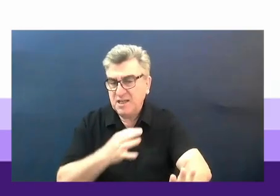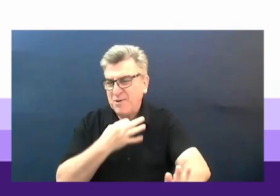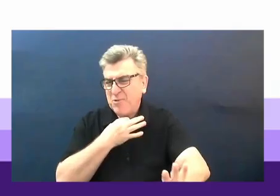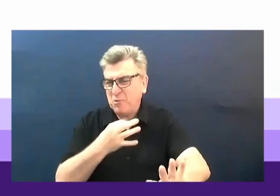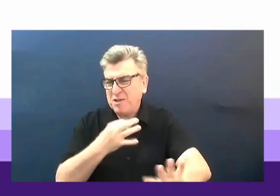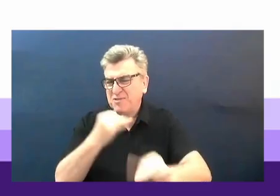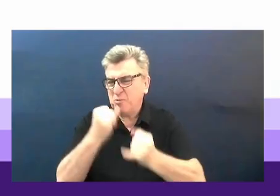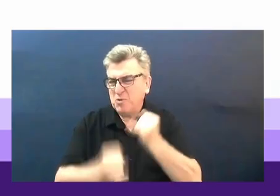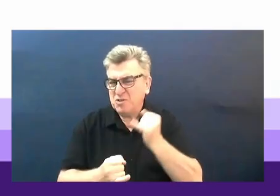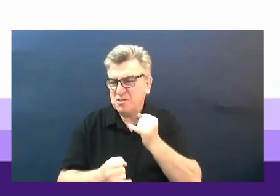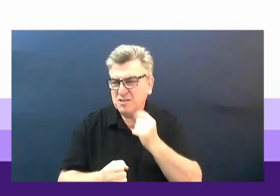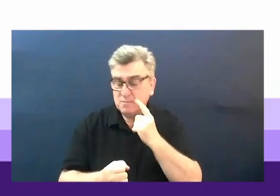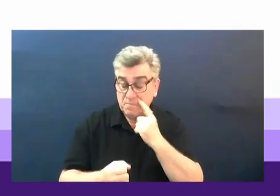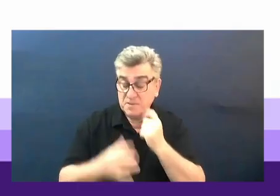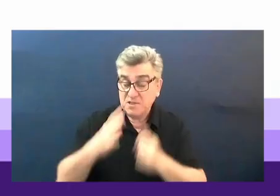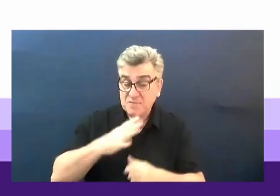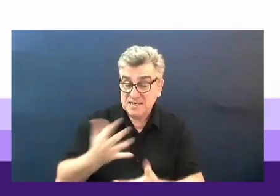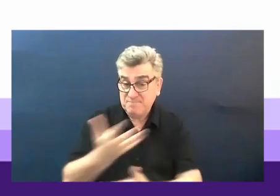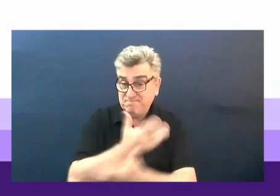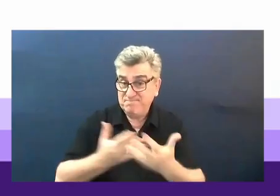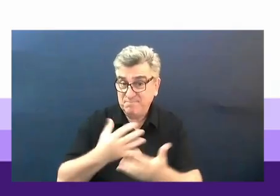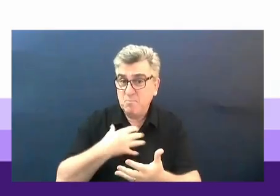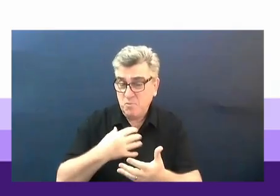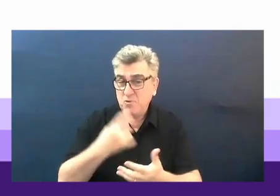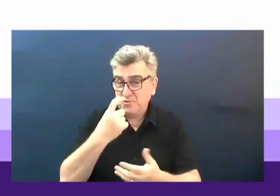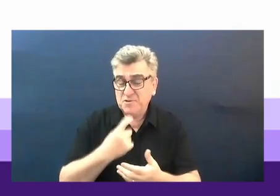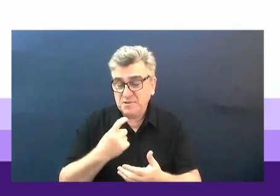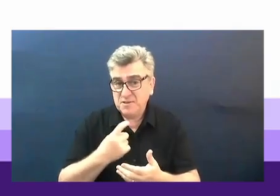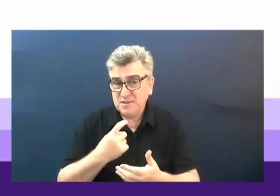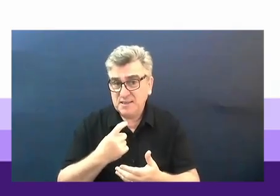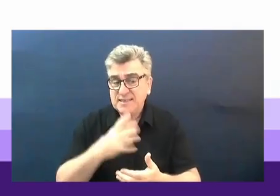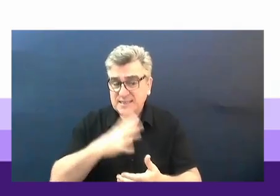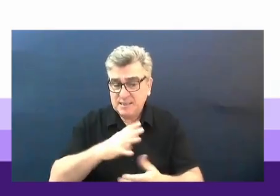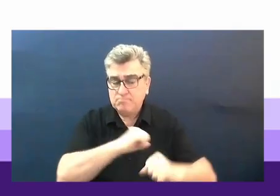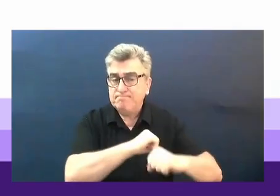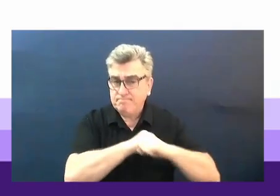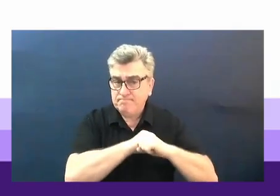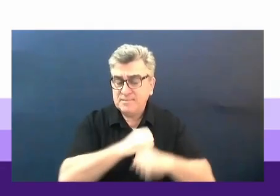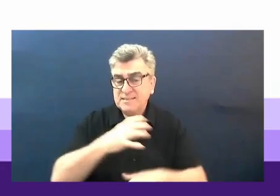I think it will involve us to be a little bit more courageous and take some risks because if